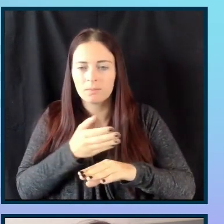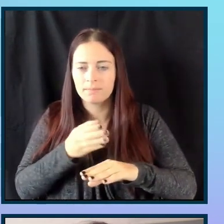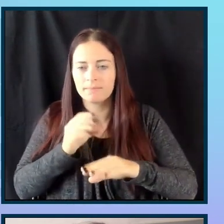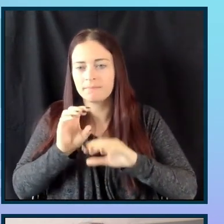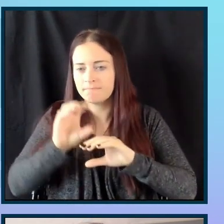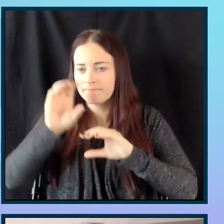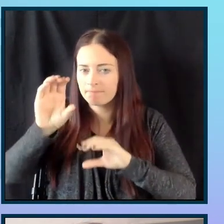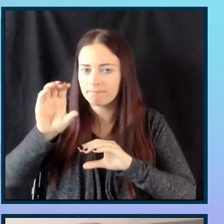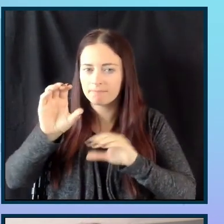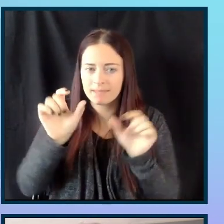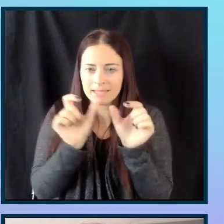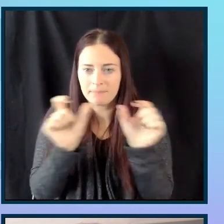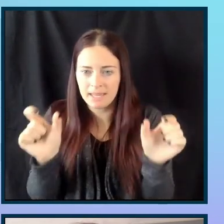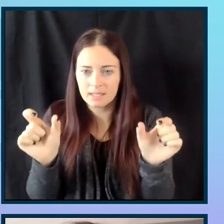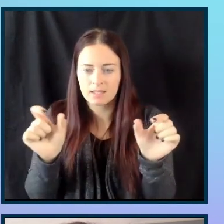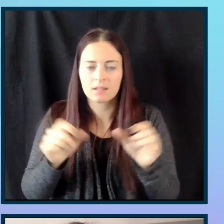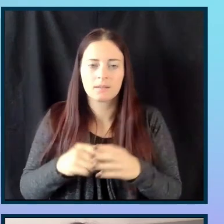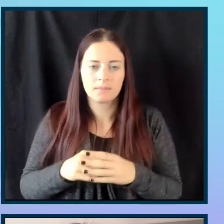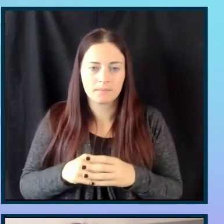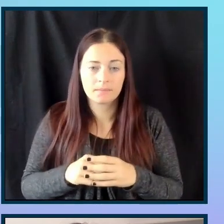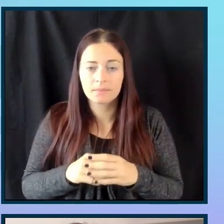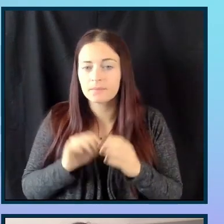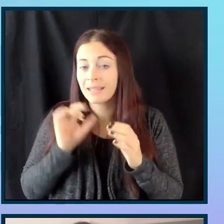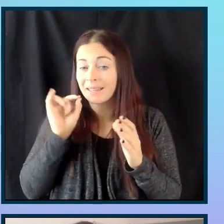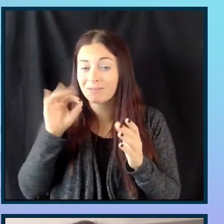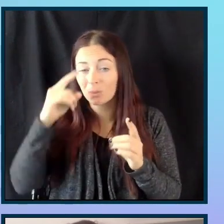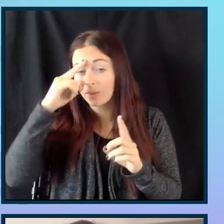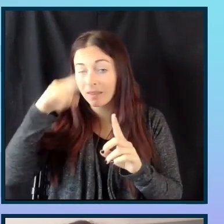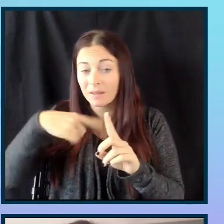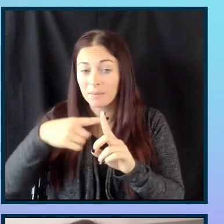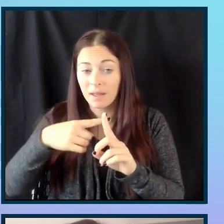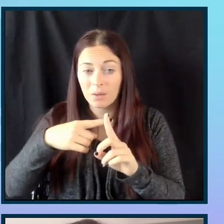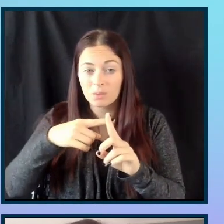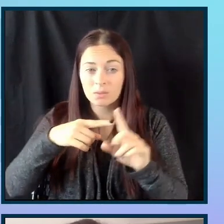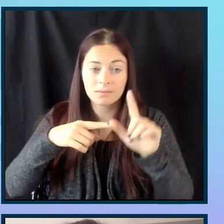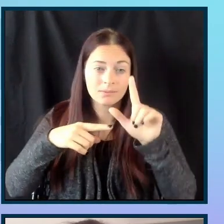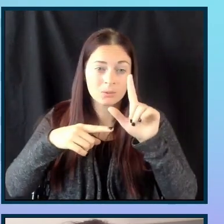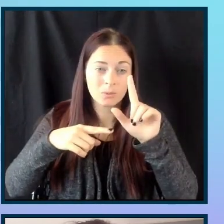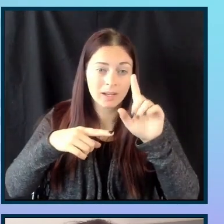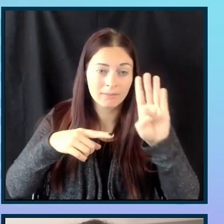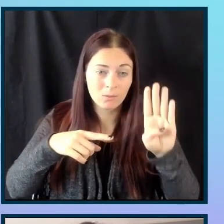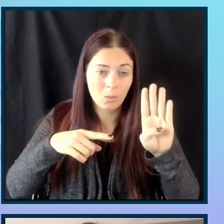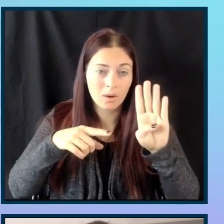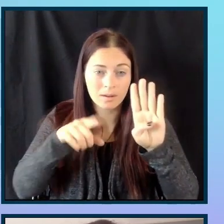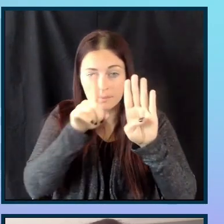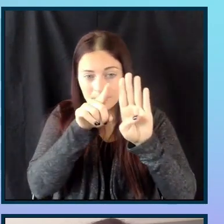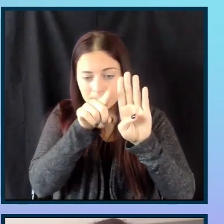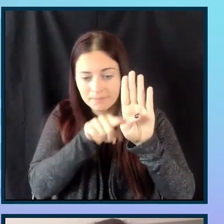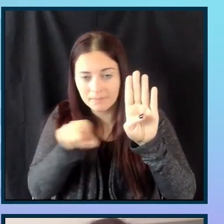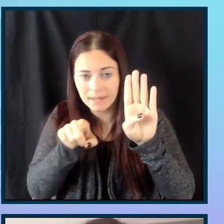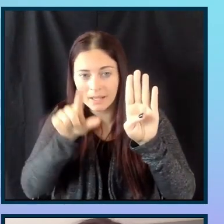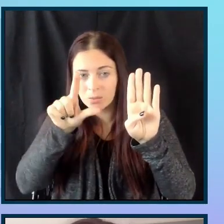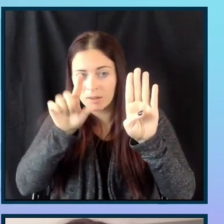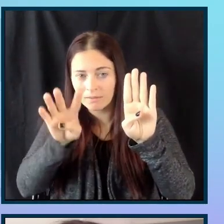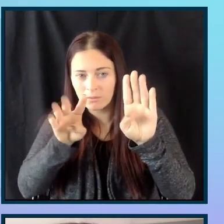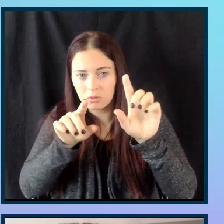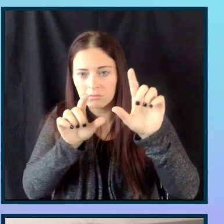So the way to think of that, if you have 24 by 24 pixel icons, you're good nothing to do there,